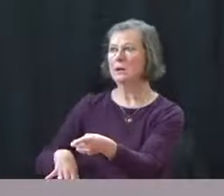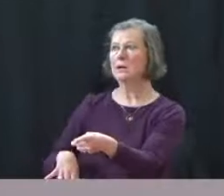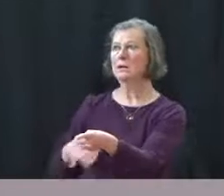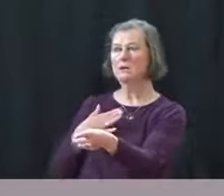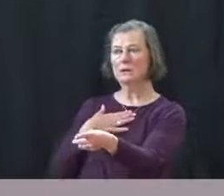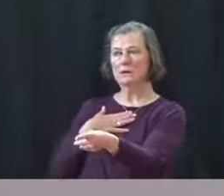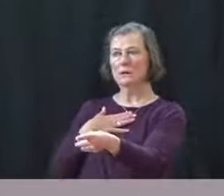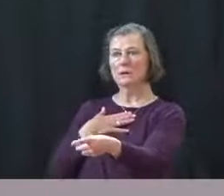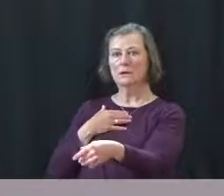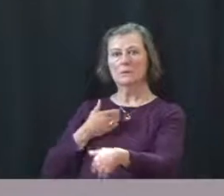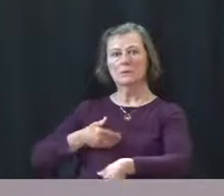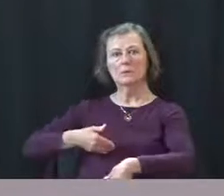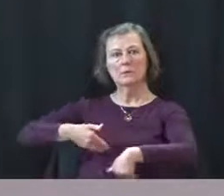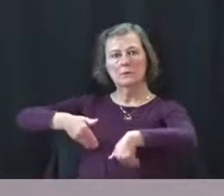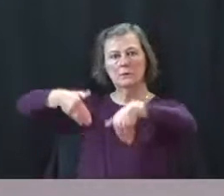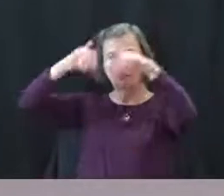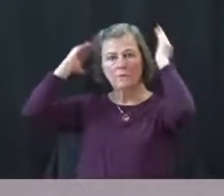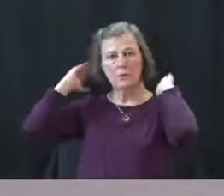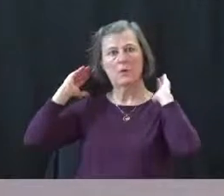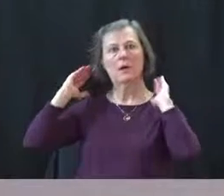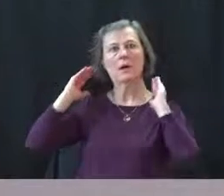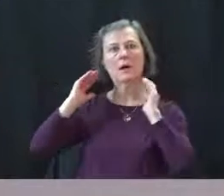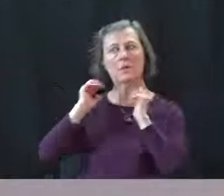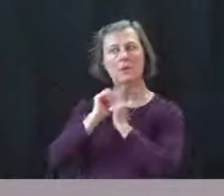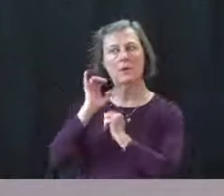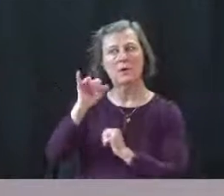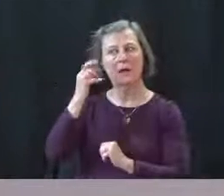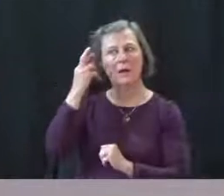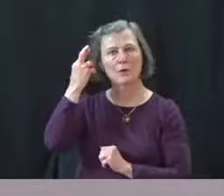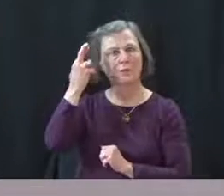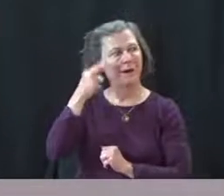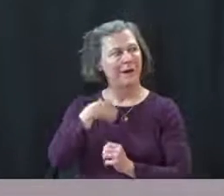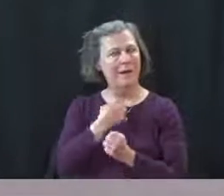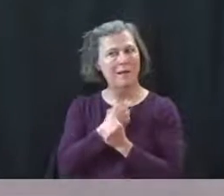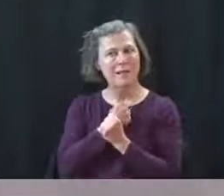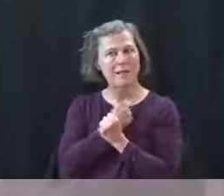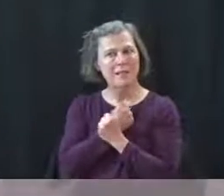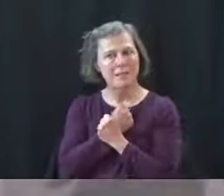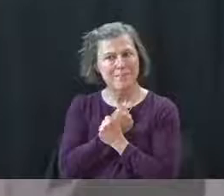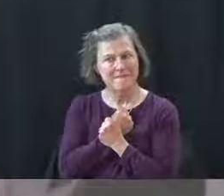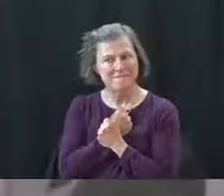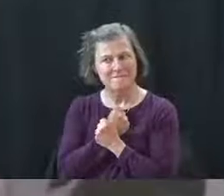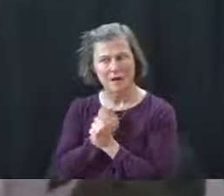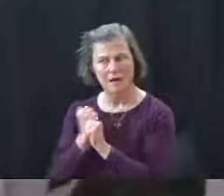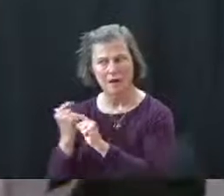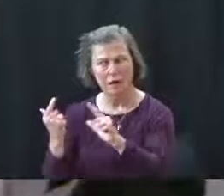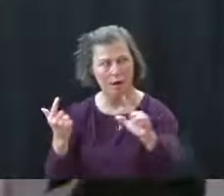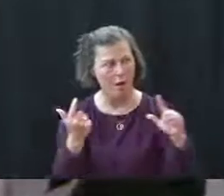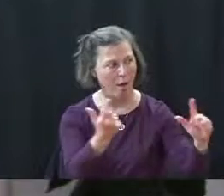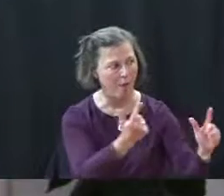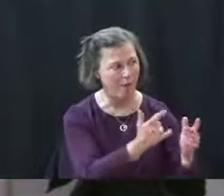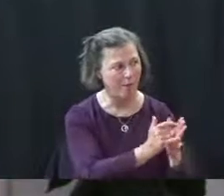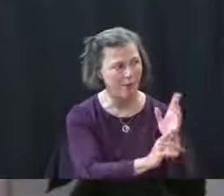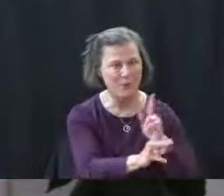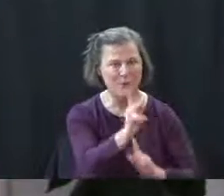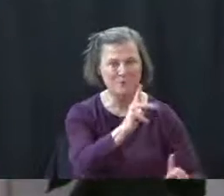by the realization that I loved all those people, that they were mine and I theirs,